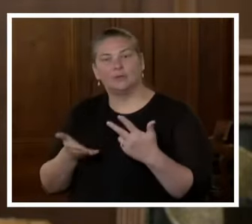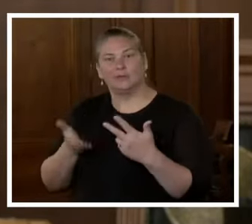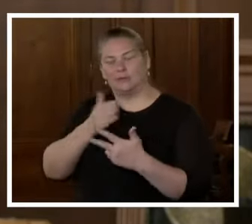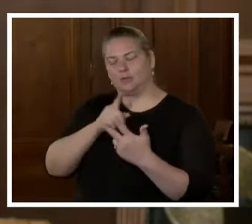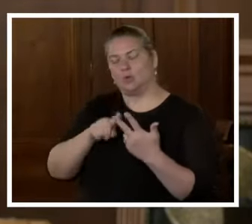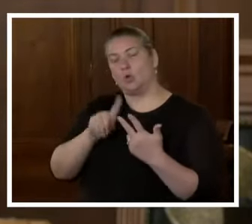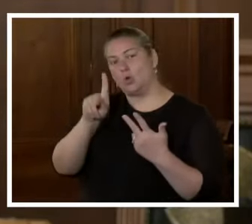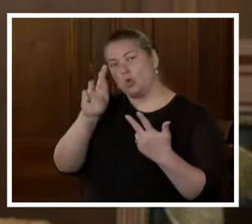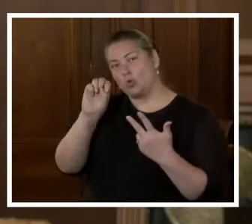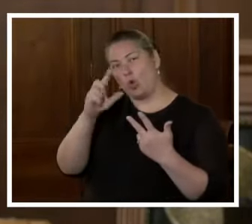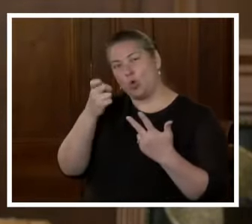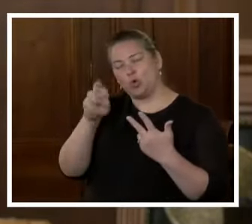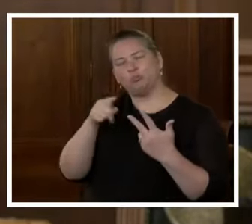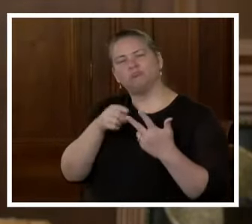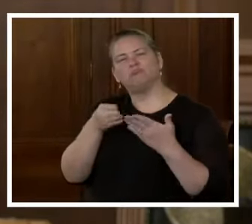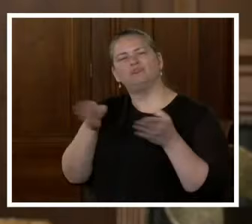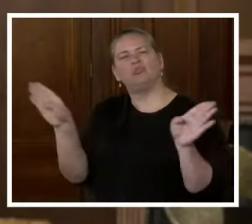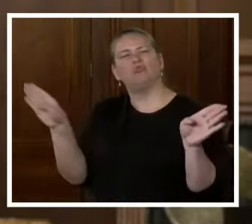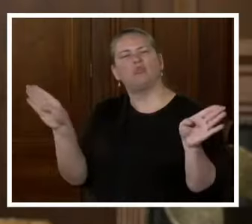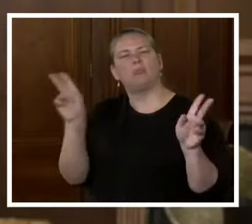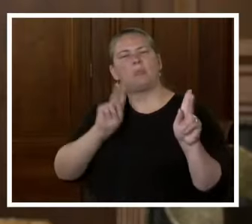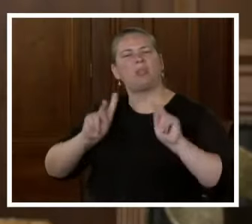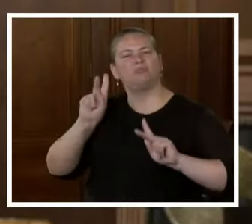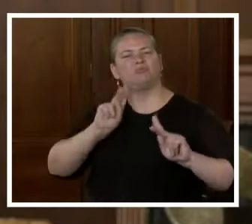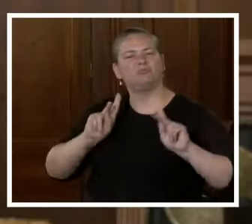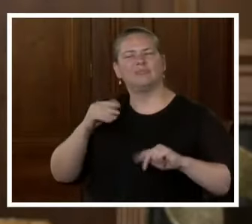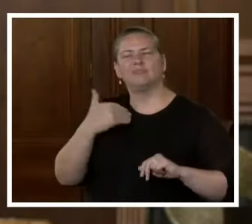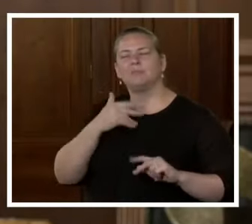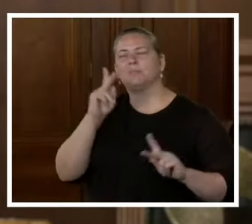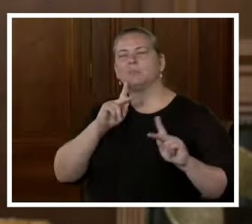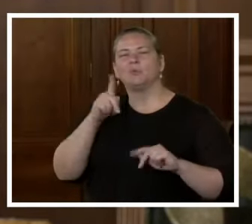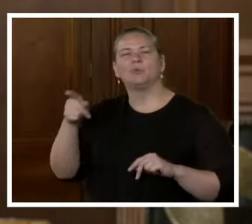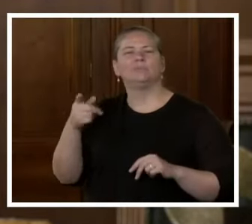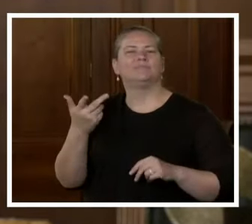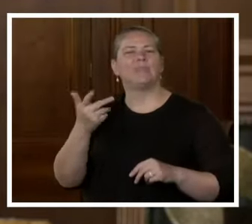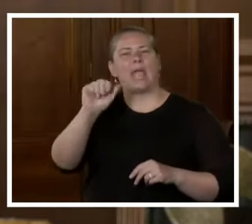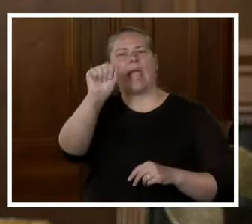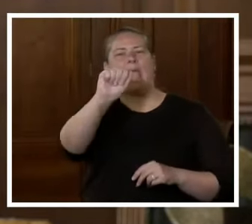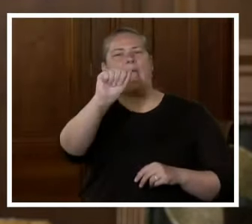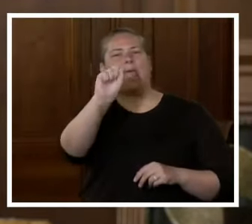ANYWHERE FROM 1.1% TO 4.4% OR SO